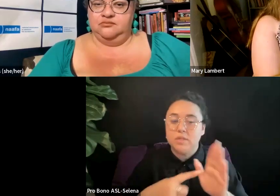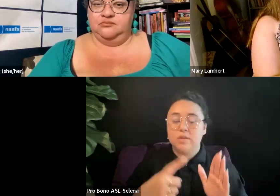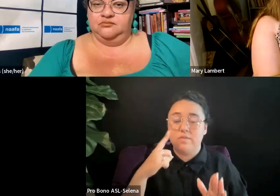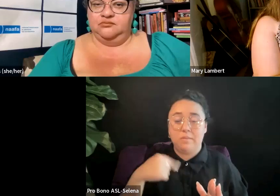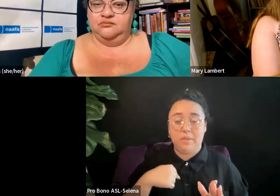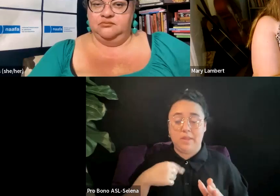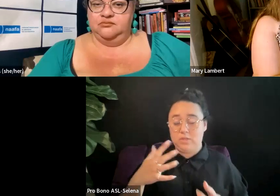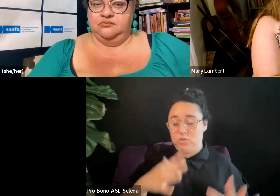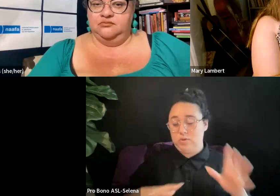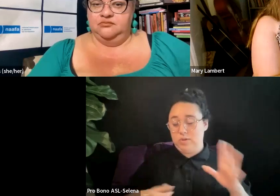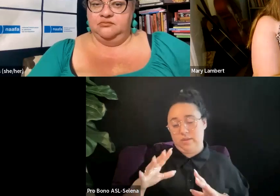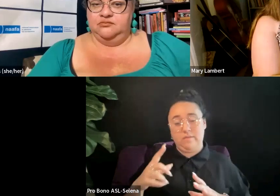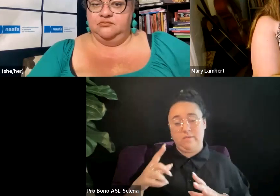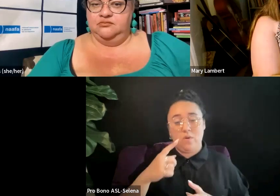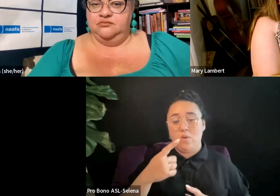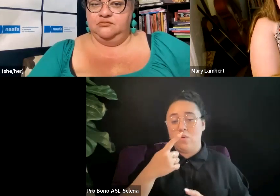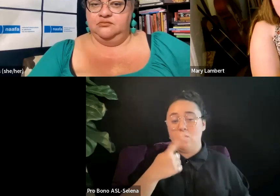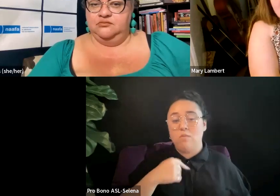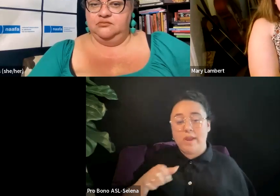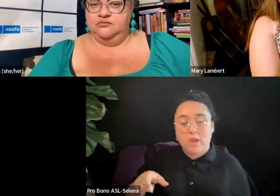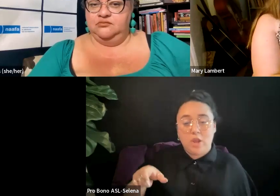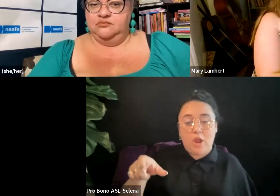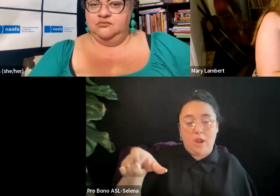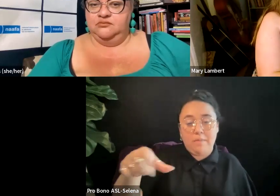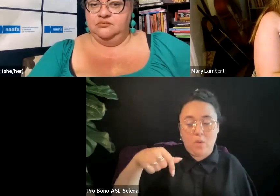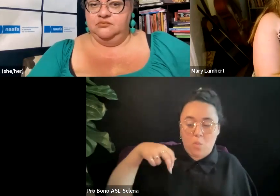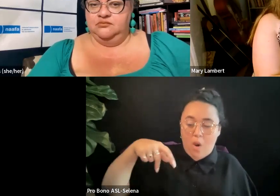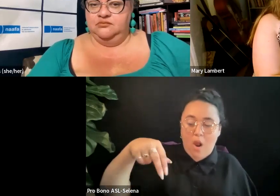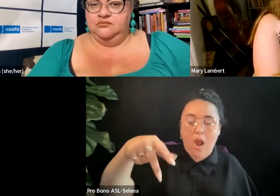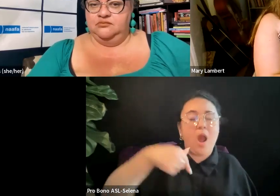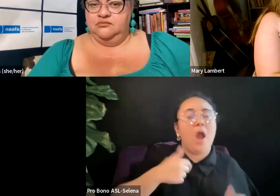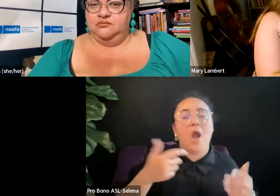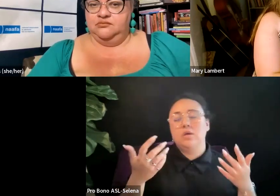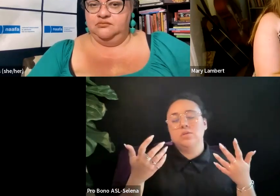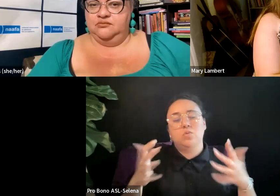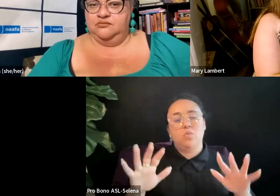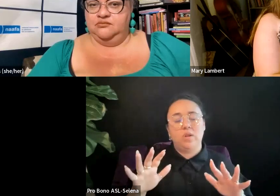I'm like, I don't want to be so critical of every choice I make that like,